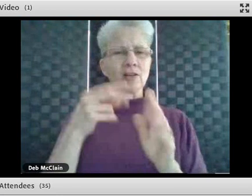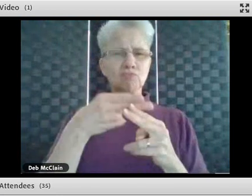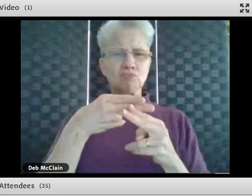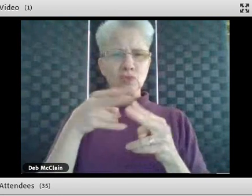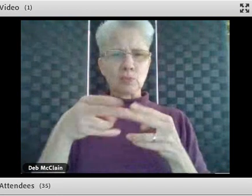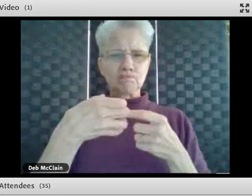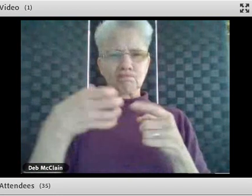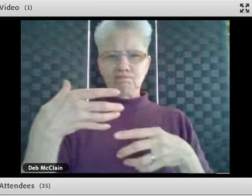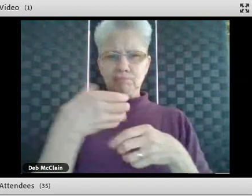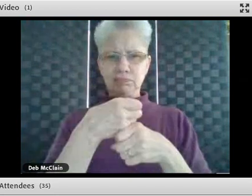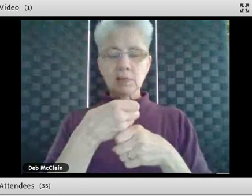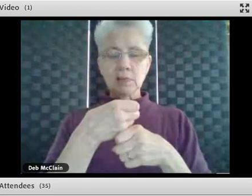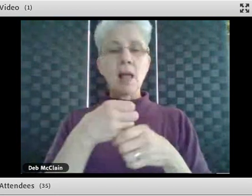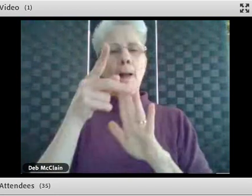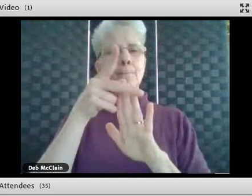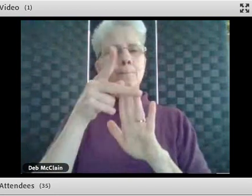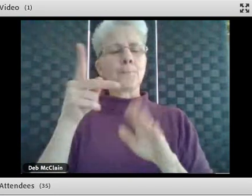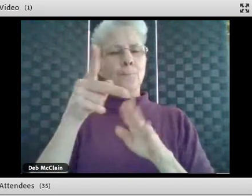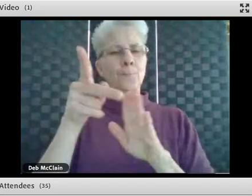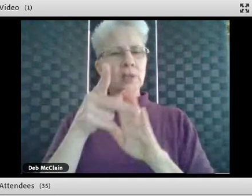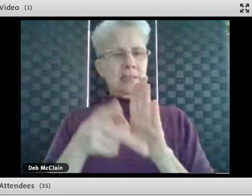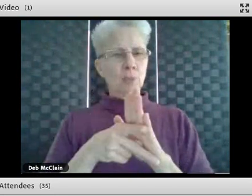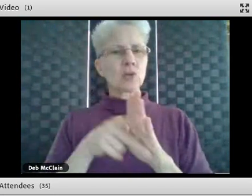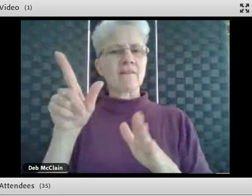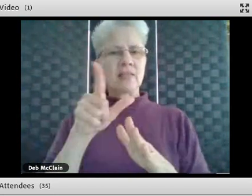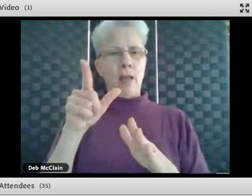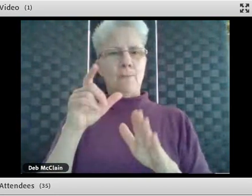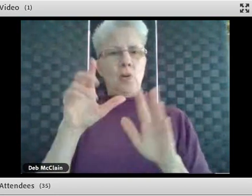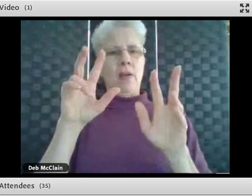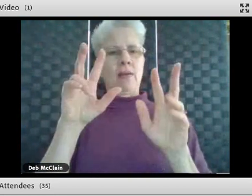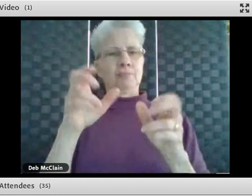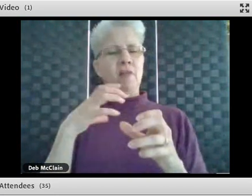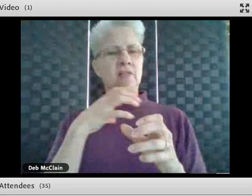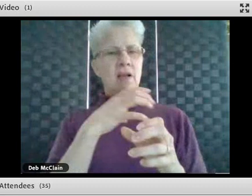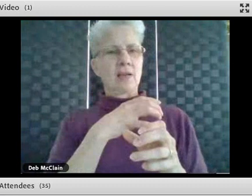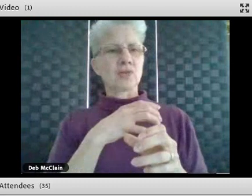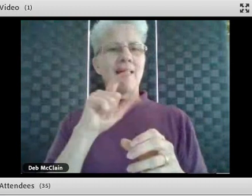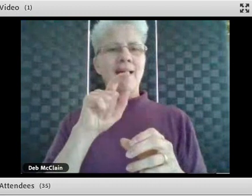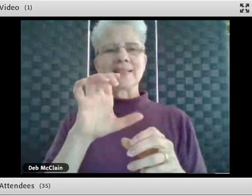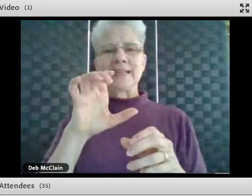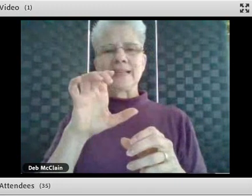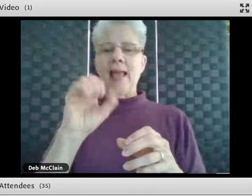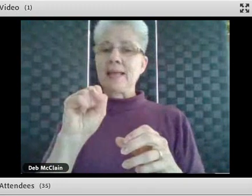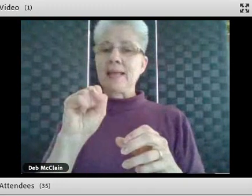and the principles of Library of Congress Subject Headings. LCSH. I'll use LCSH for short.